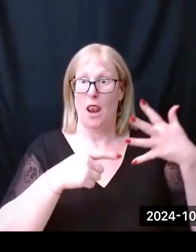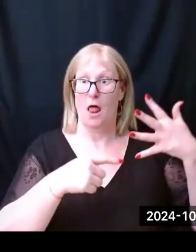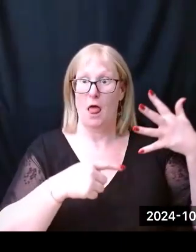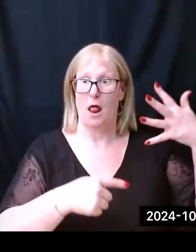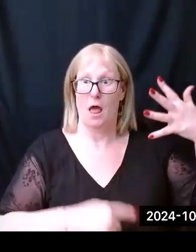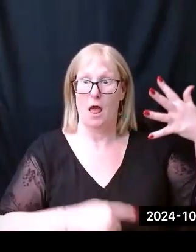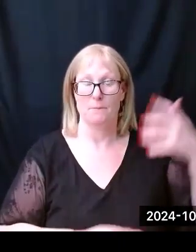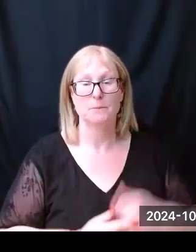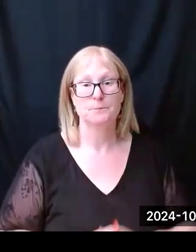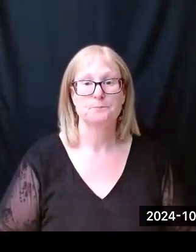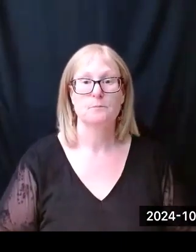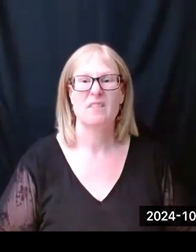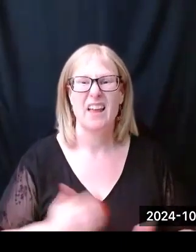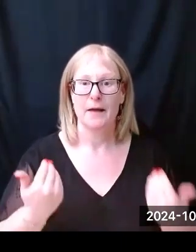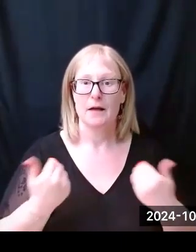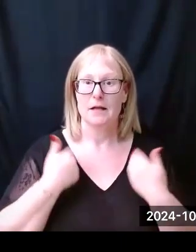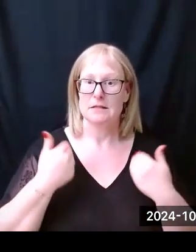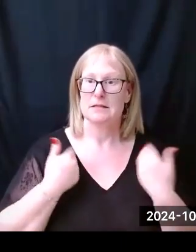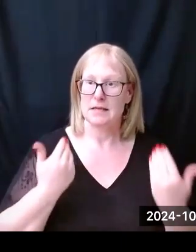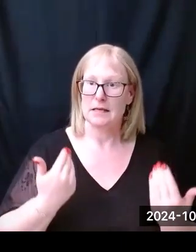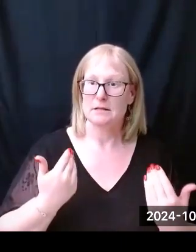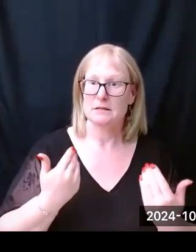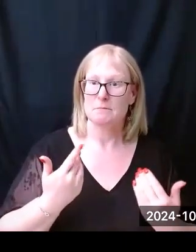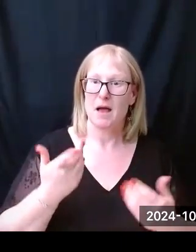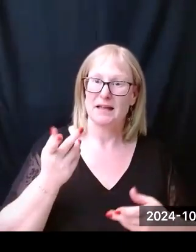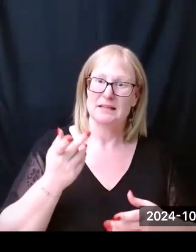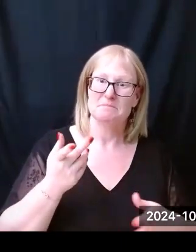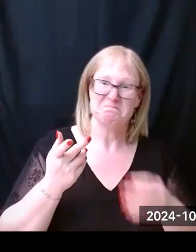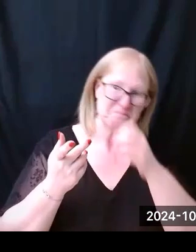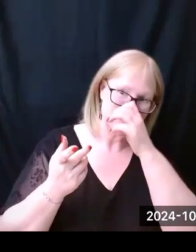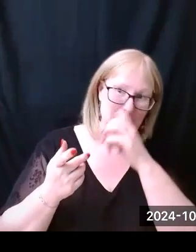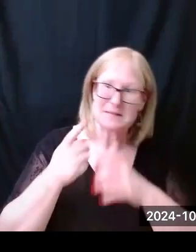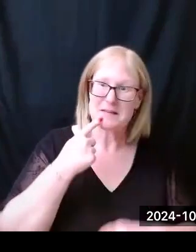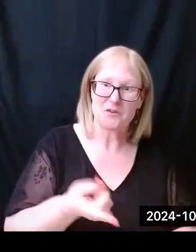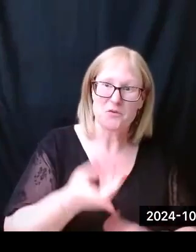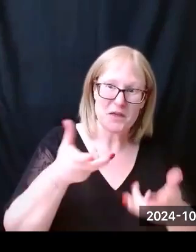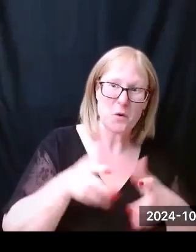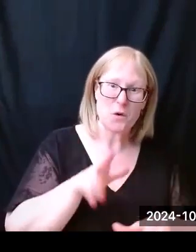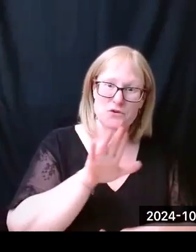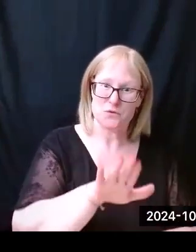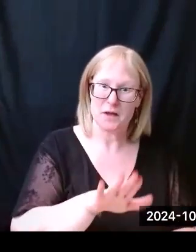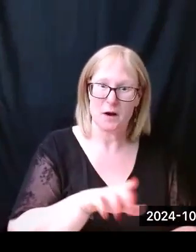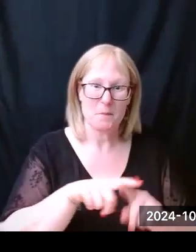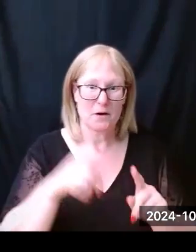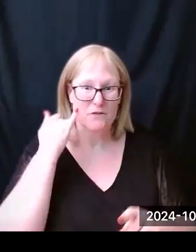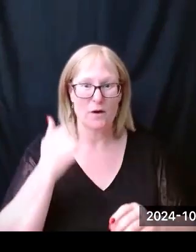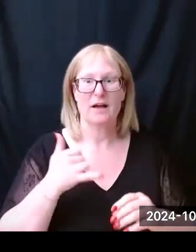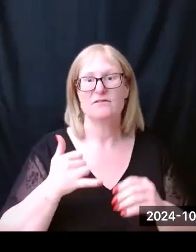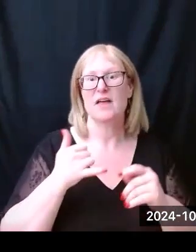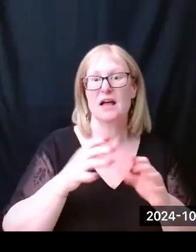Teens might seem that they don't want you around, but if you have that secure relationship, it's worth its weight in gold.